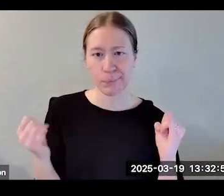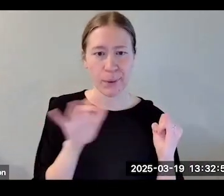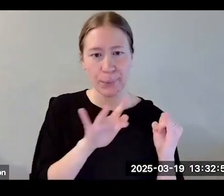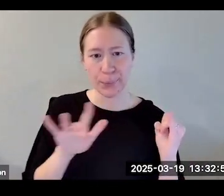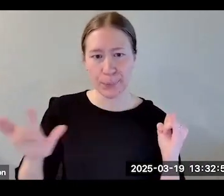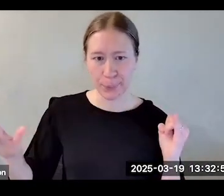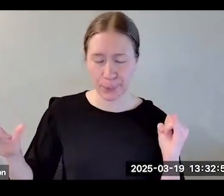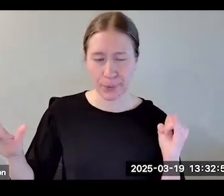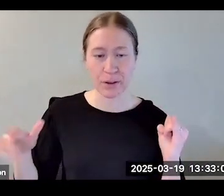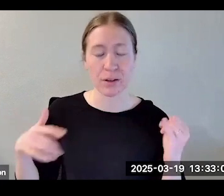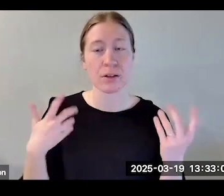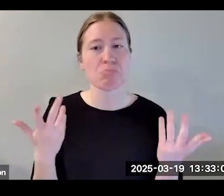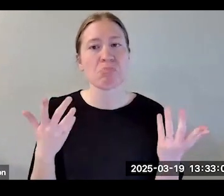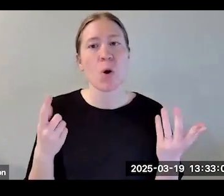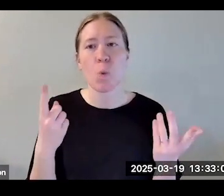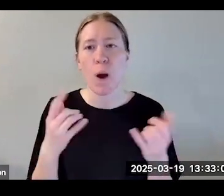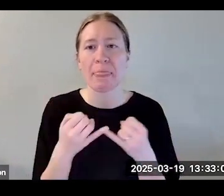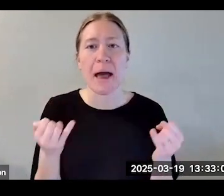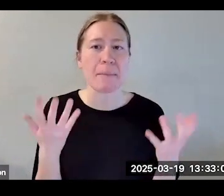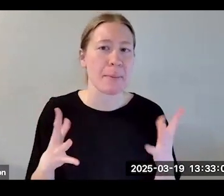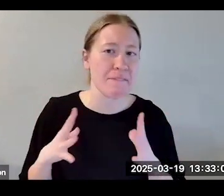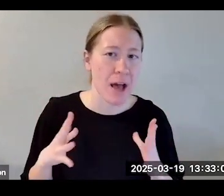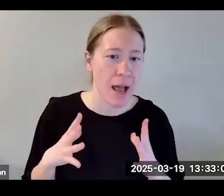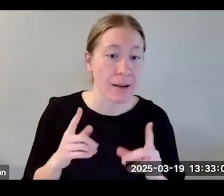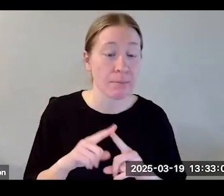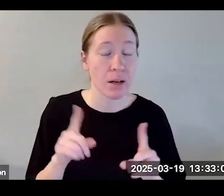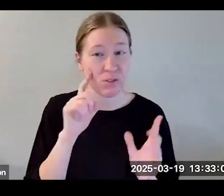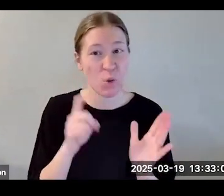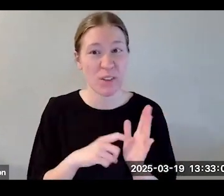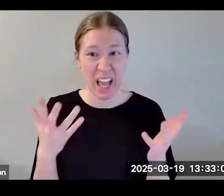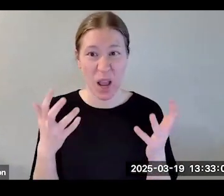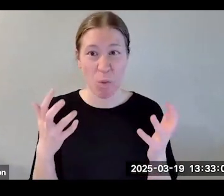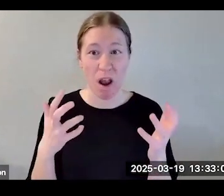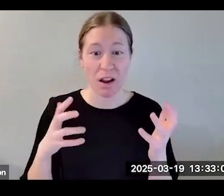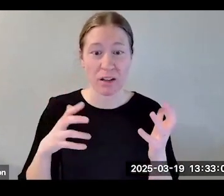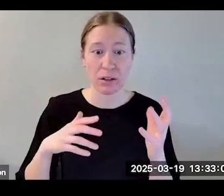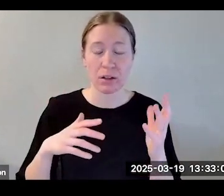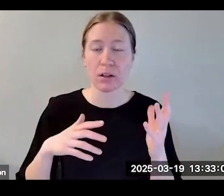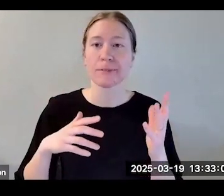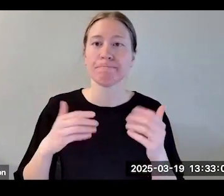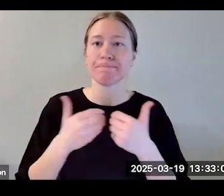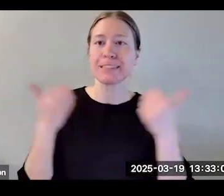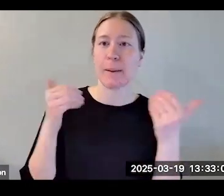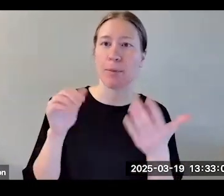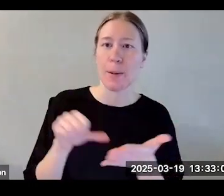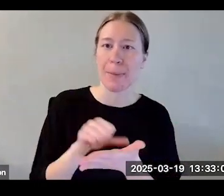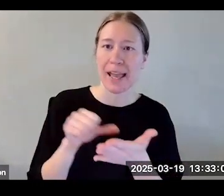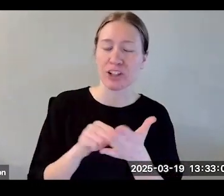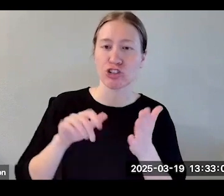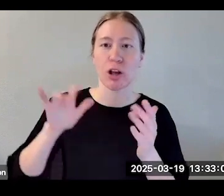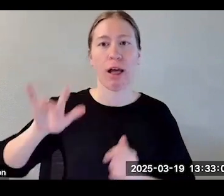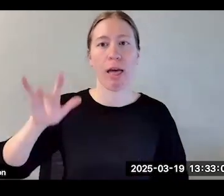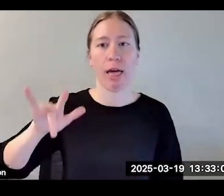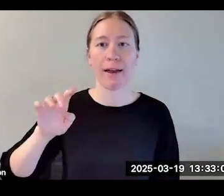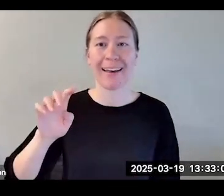to really move this Scholarship item onto the next page, if I kind of enter this down a couple times,